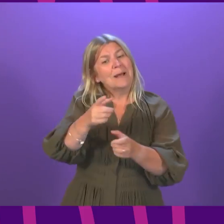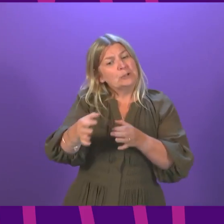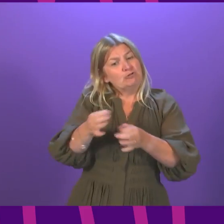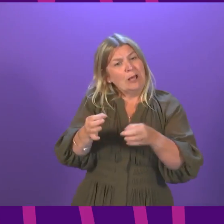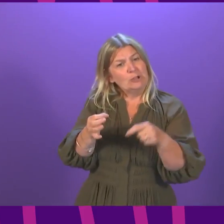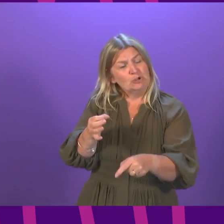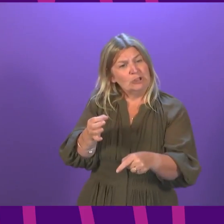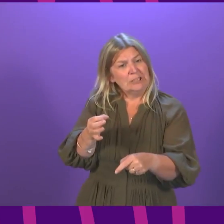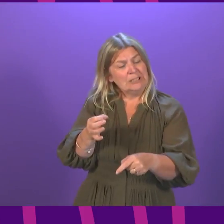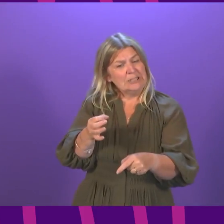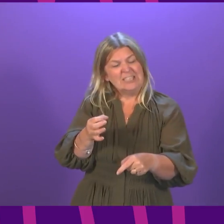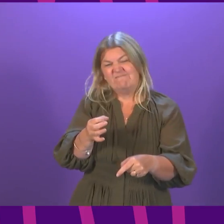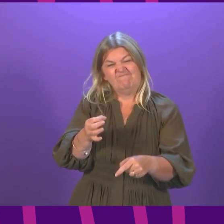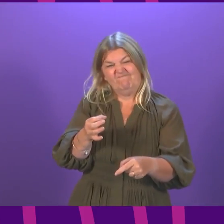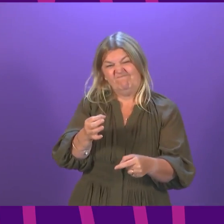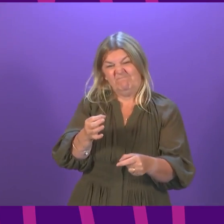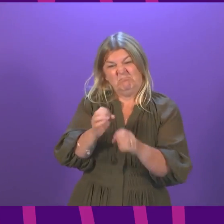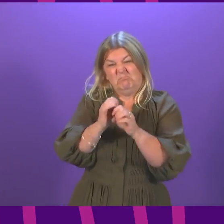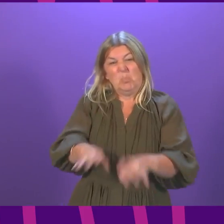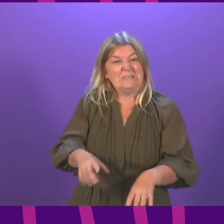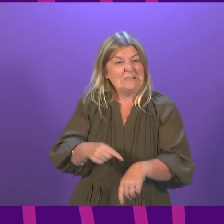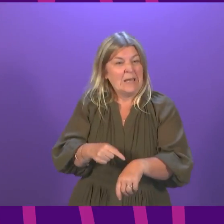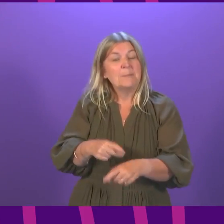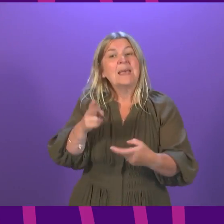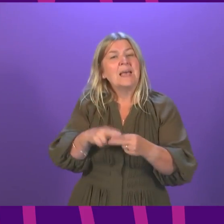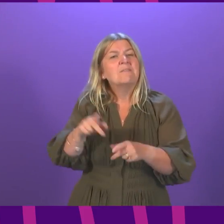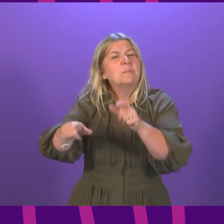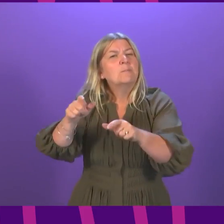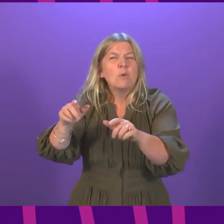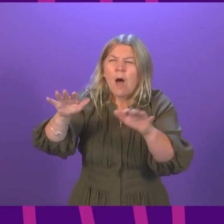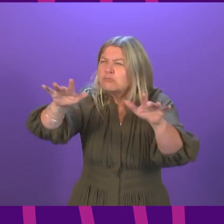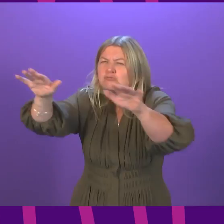using high doses of benzodiazepines are not adequately addressed.”